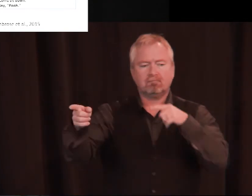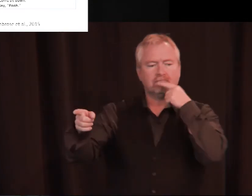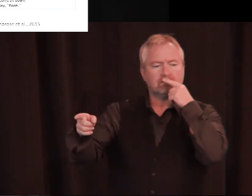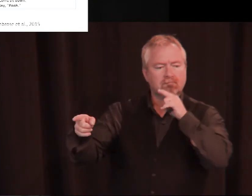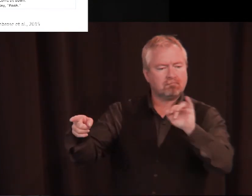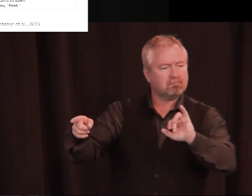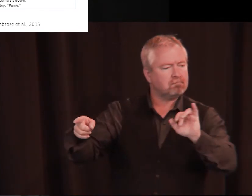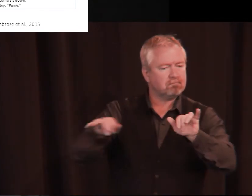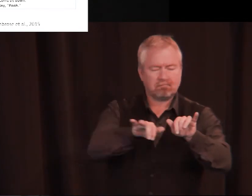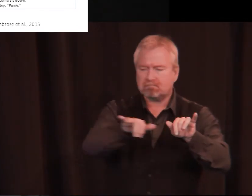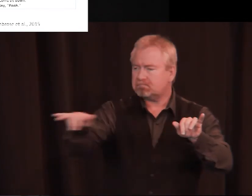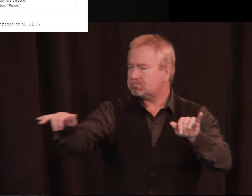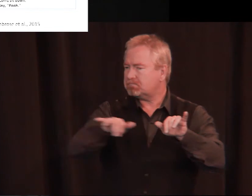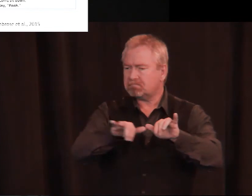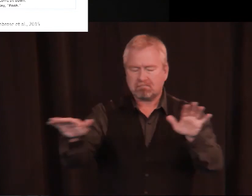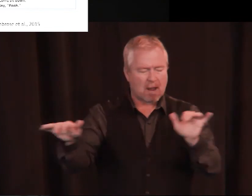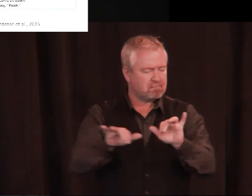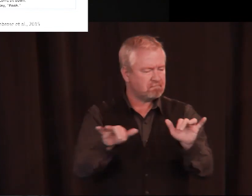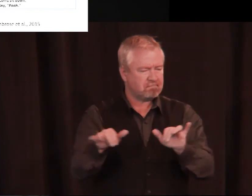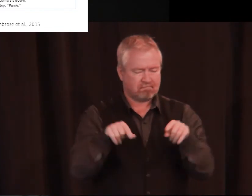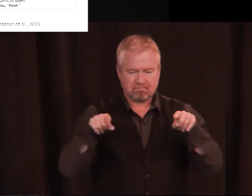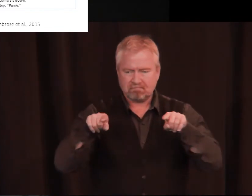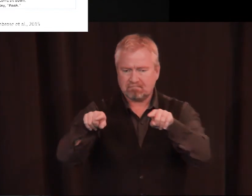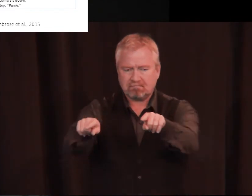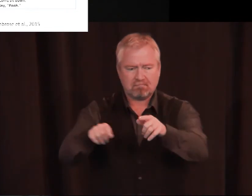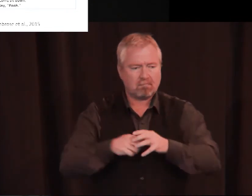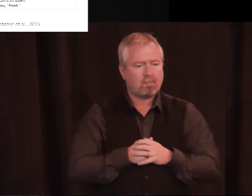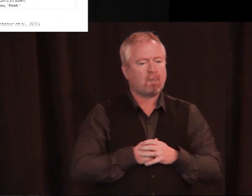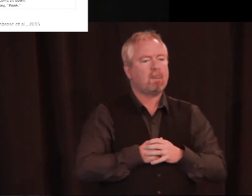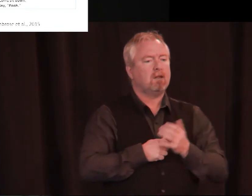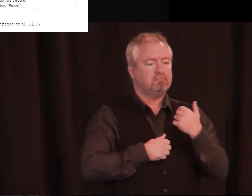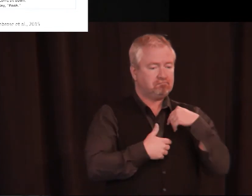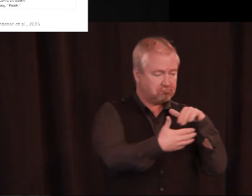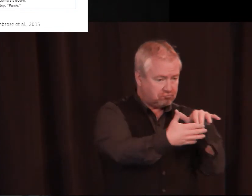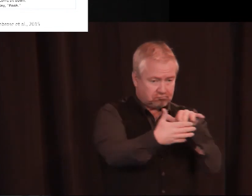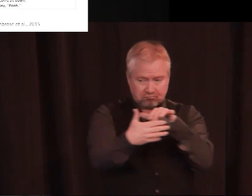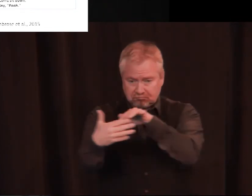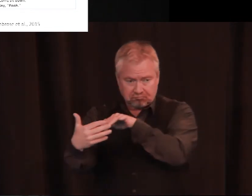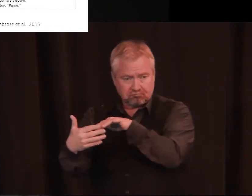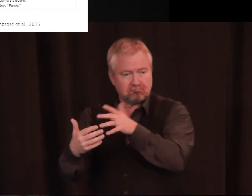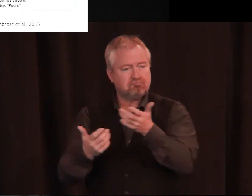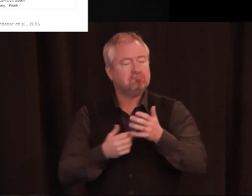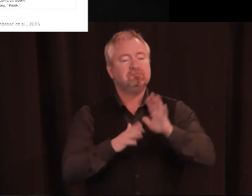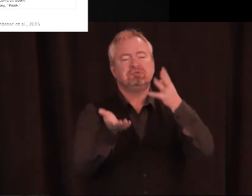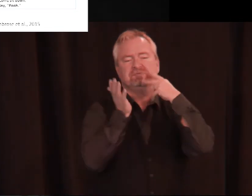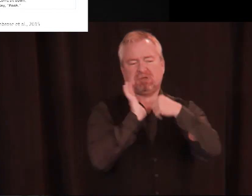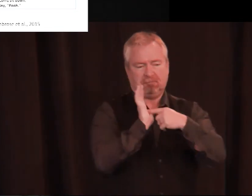And, so, we did this task. Here's an example of what we considered.